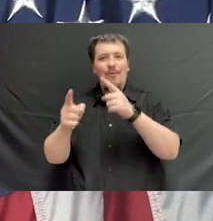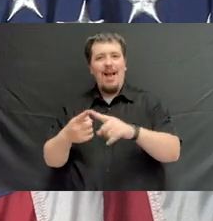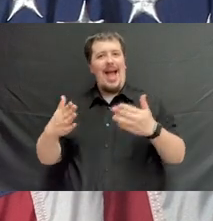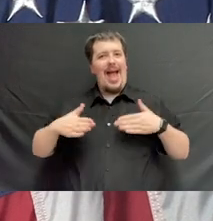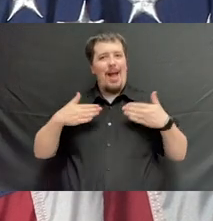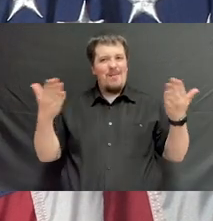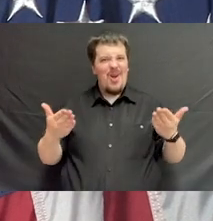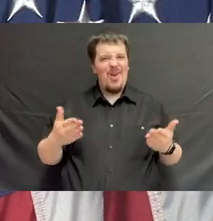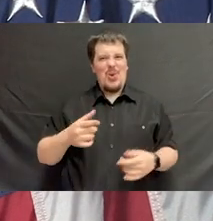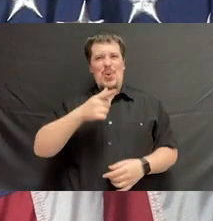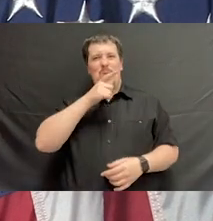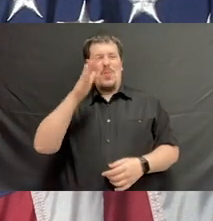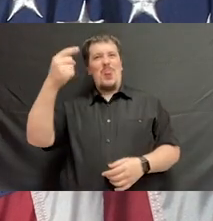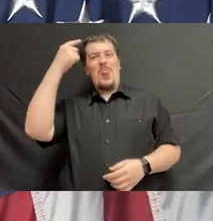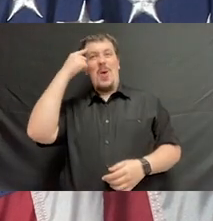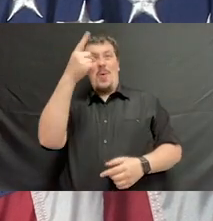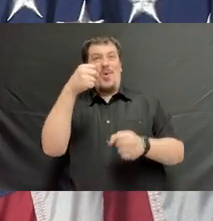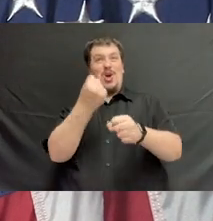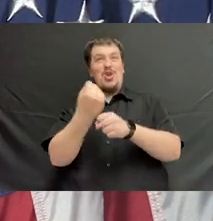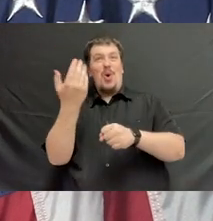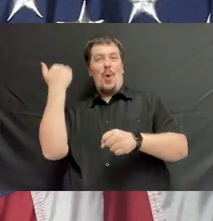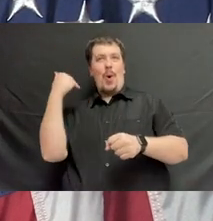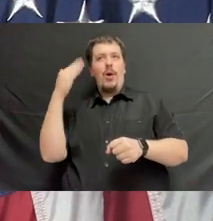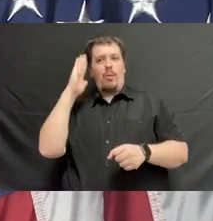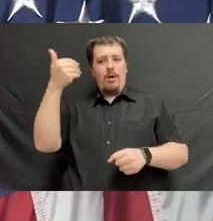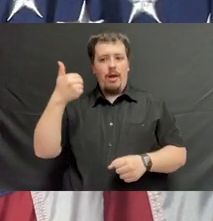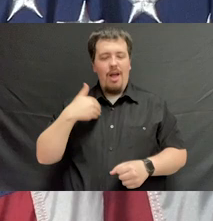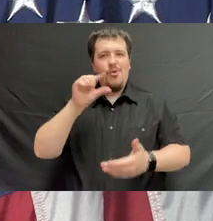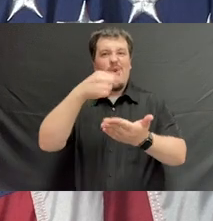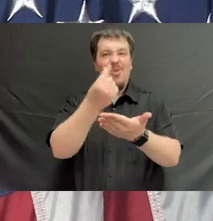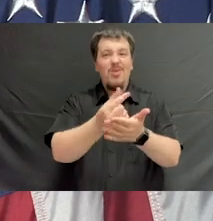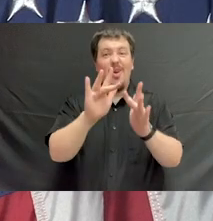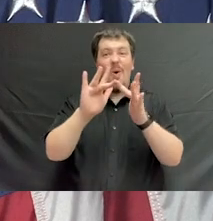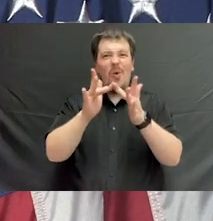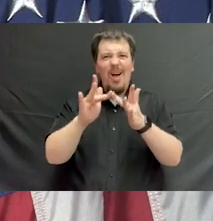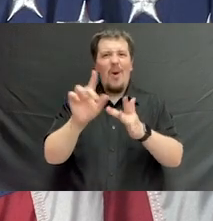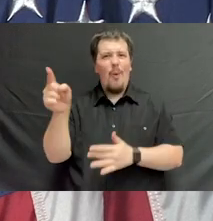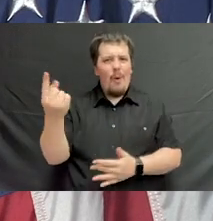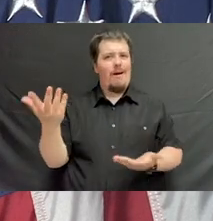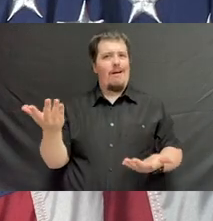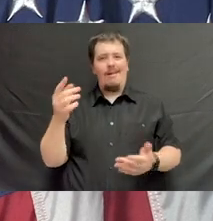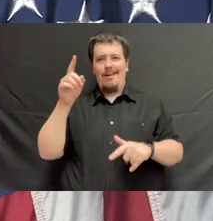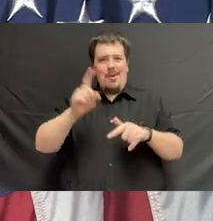Who would have thought a year ago that we'd be having this graduation virtual. No one could have ever believed it.